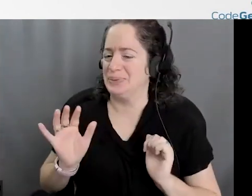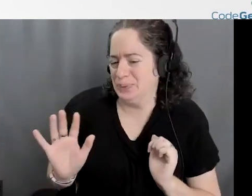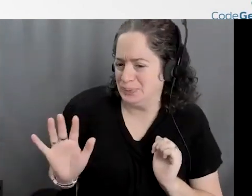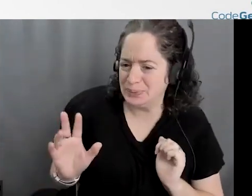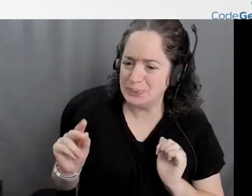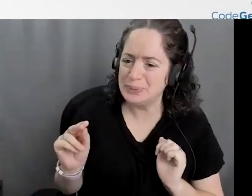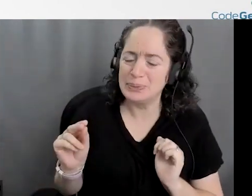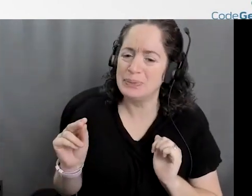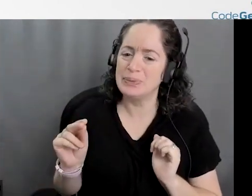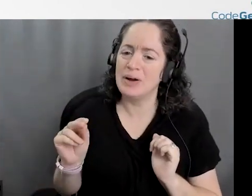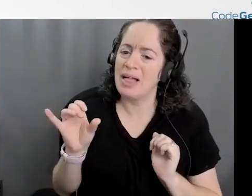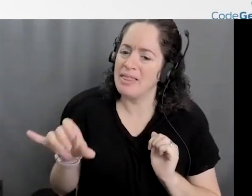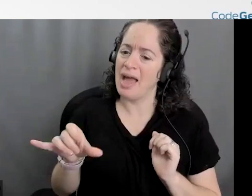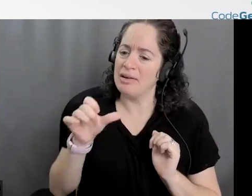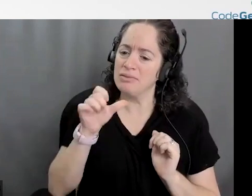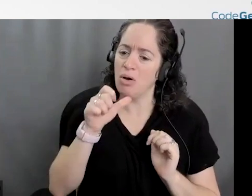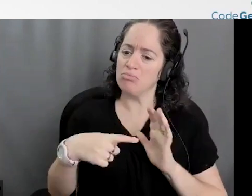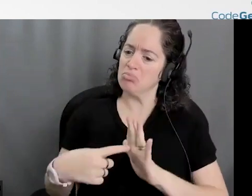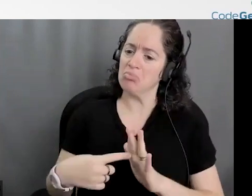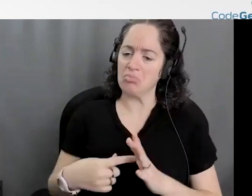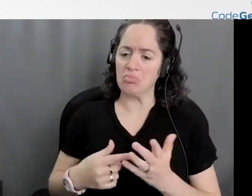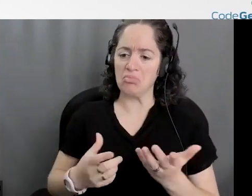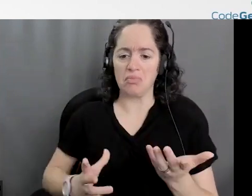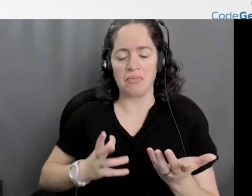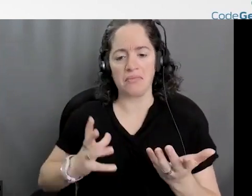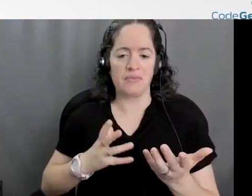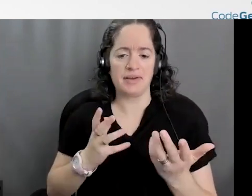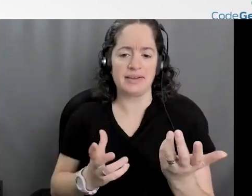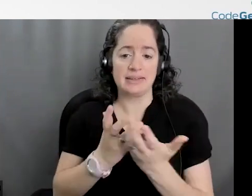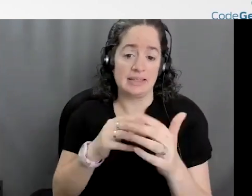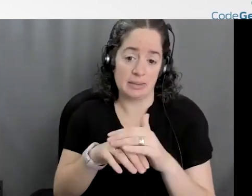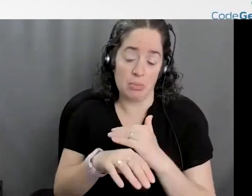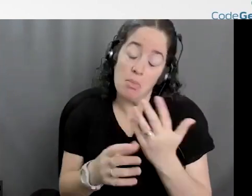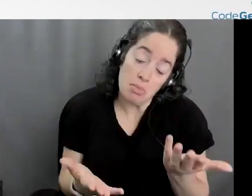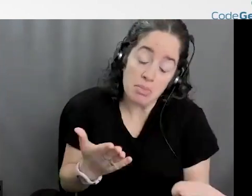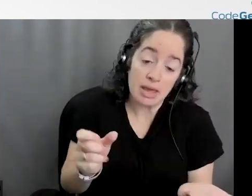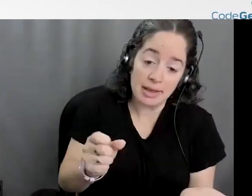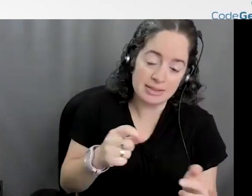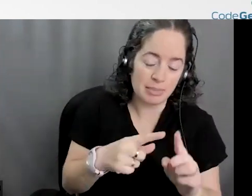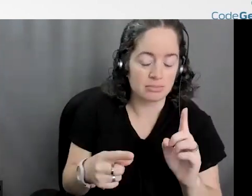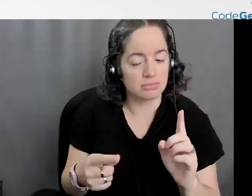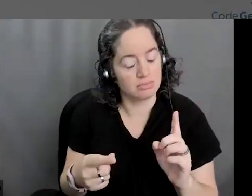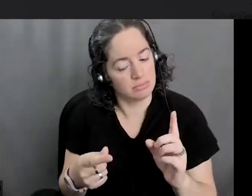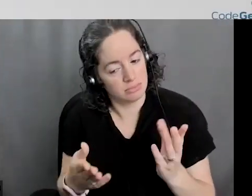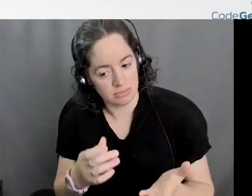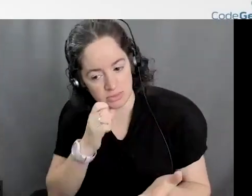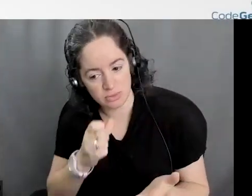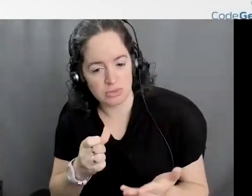That doesn't mean a website is accessible just because that's there. It might be. It may not be." How do you know?